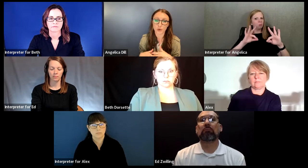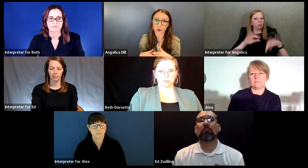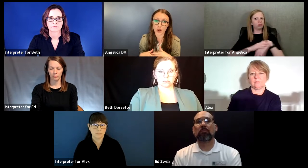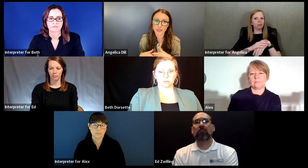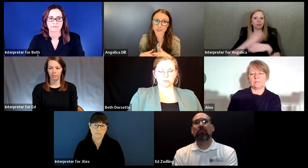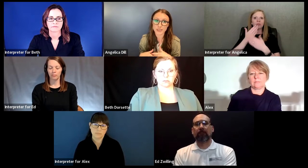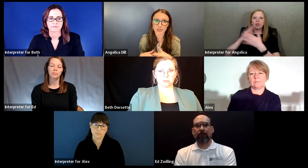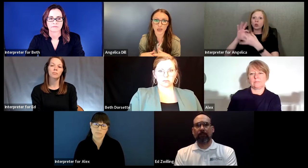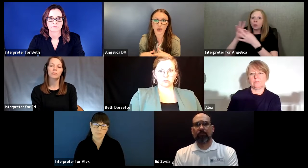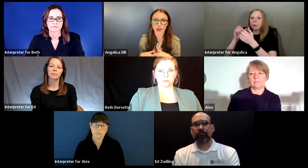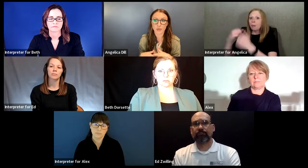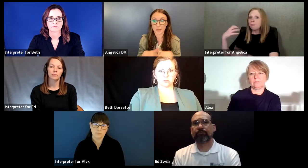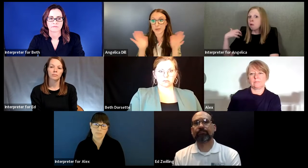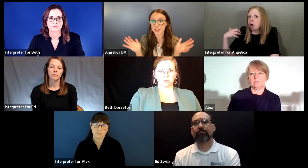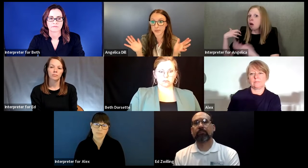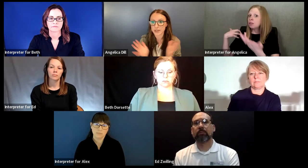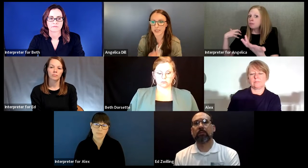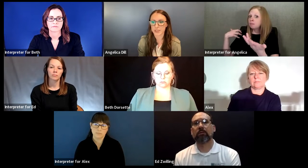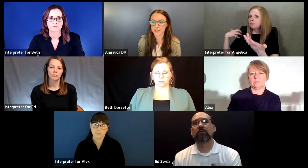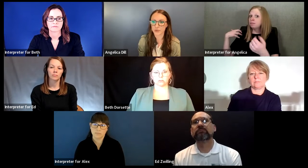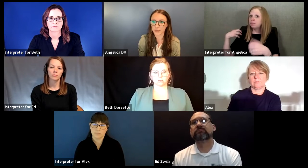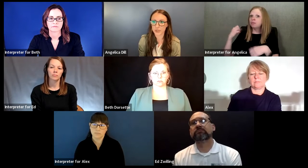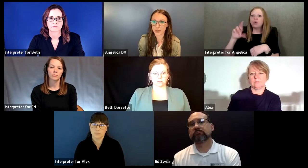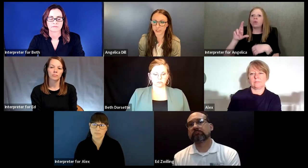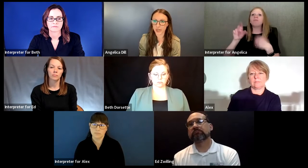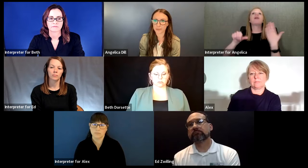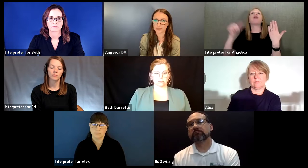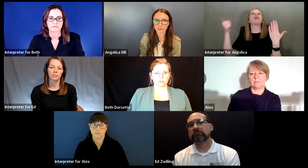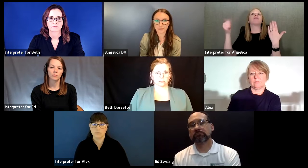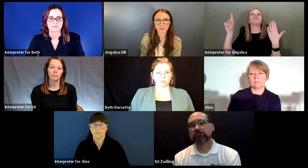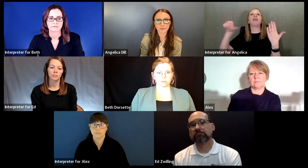Or maybe there's something else that makes you feel really good about your job.